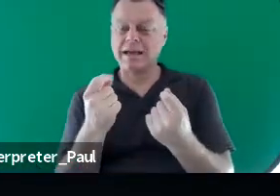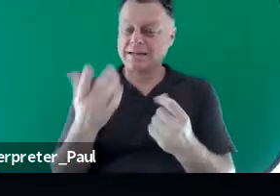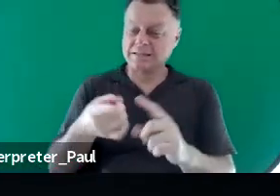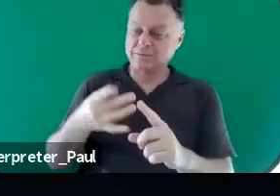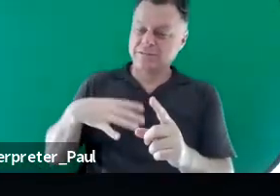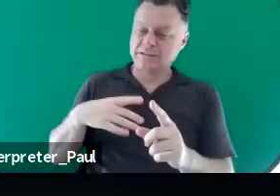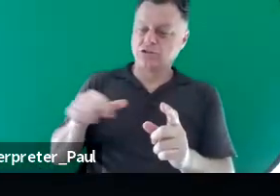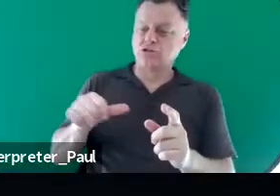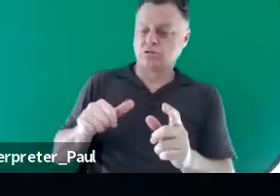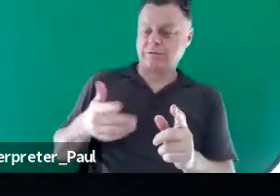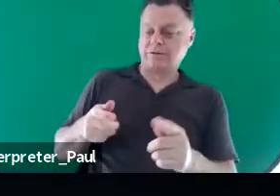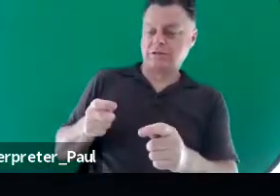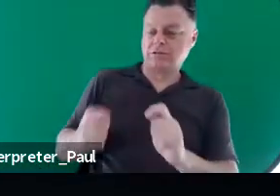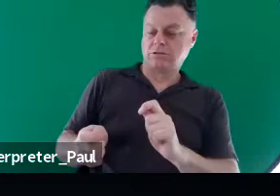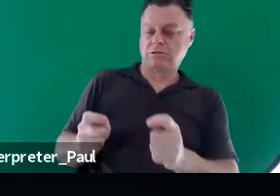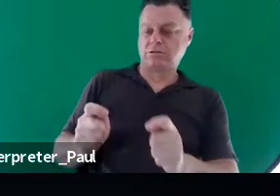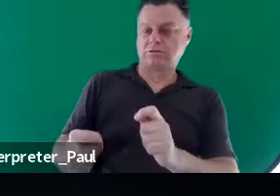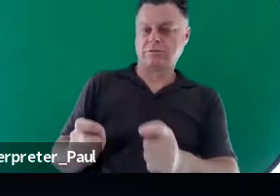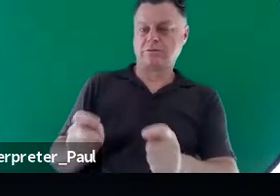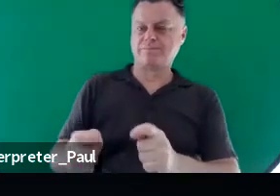Yeah, I think that's a really important change that we're required to do.